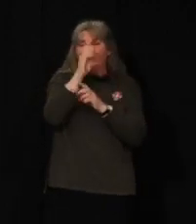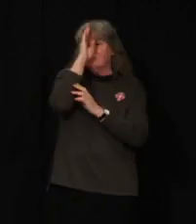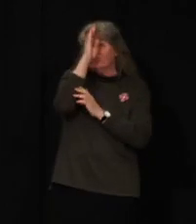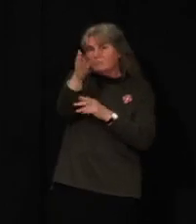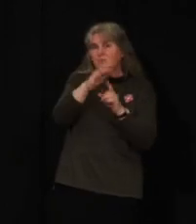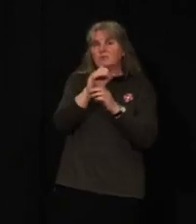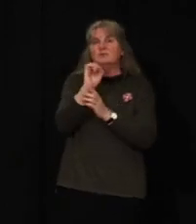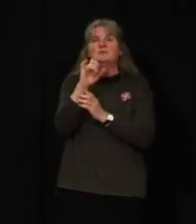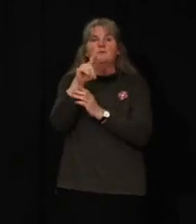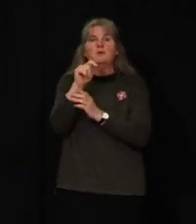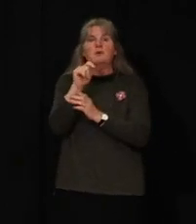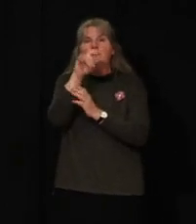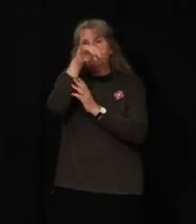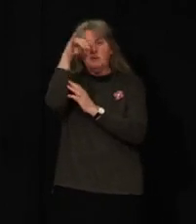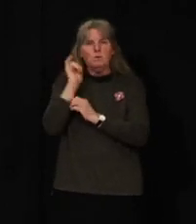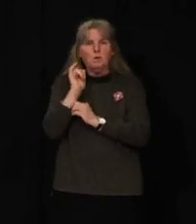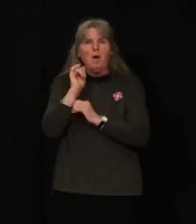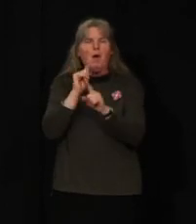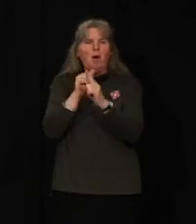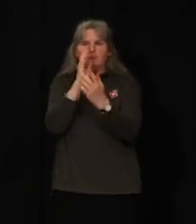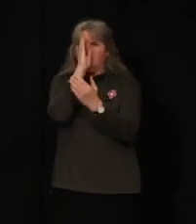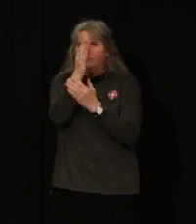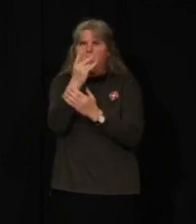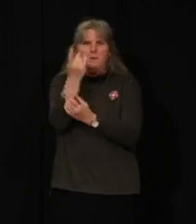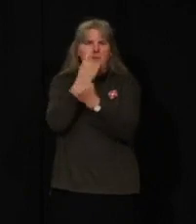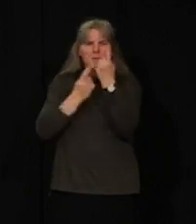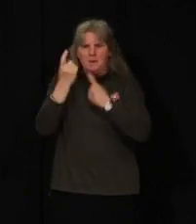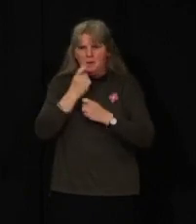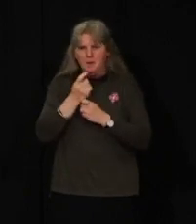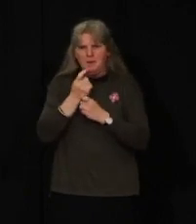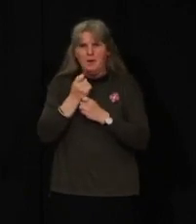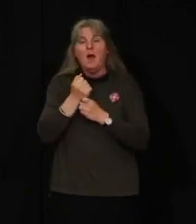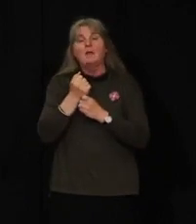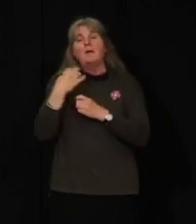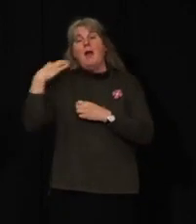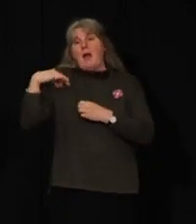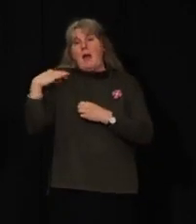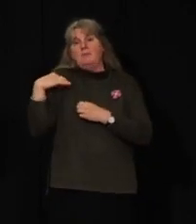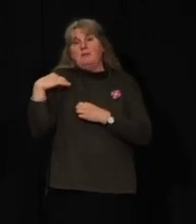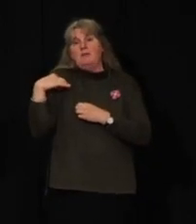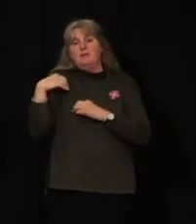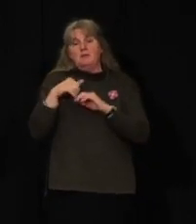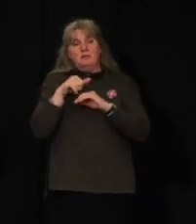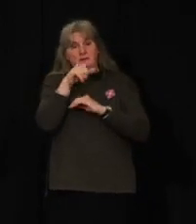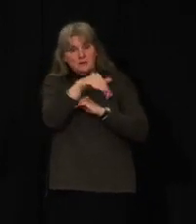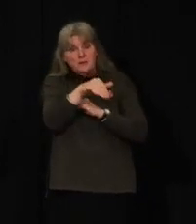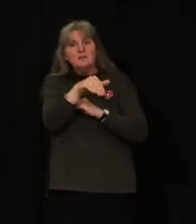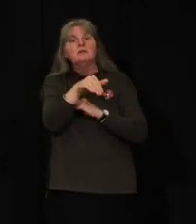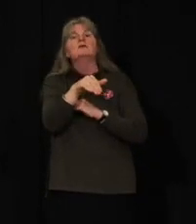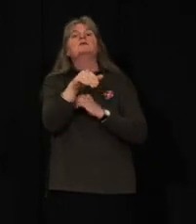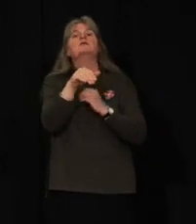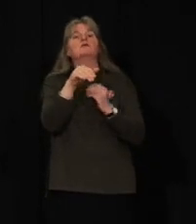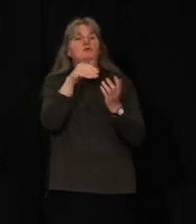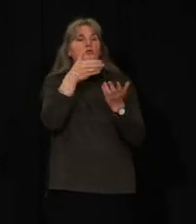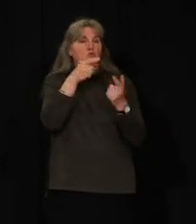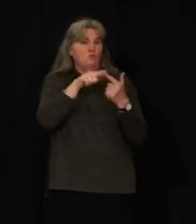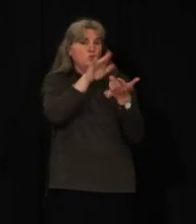Yukon directly for more information, but know that these applications will be sent directly to you, to your families, through the school